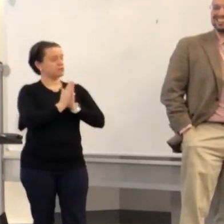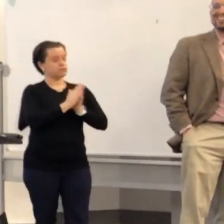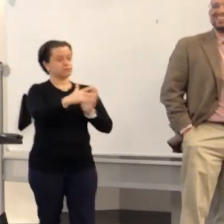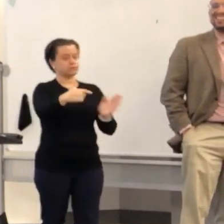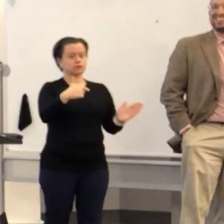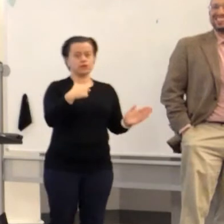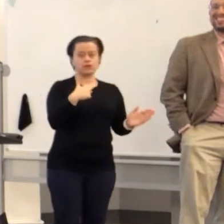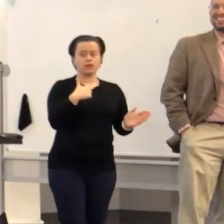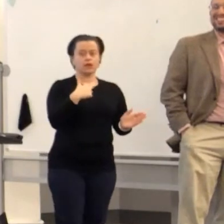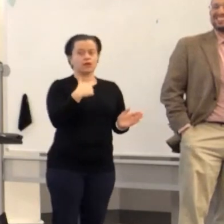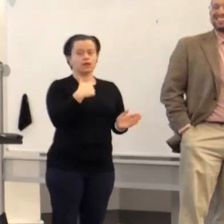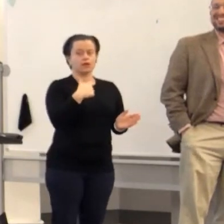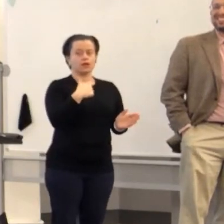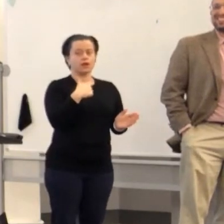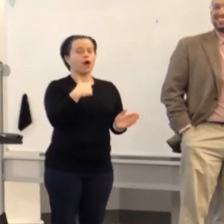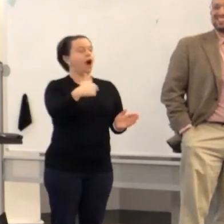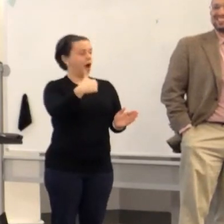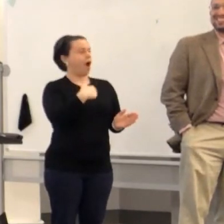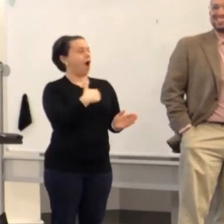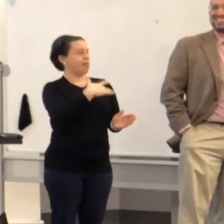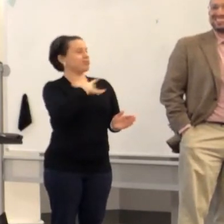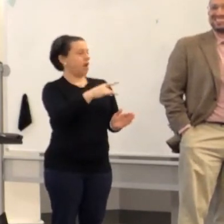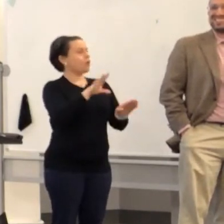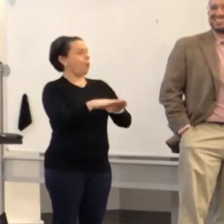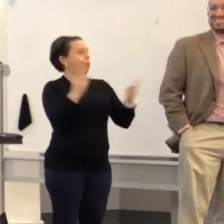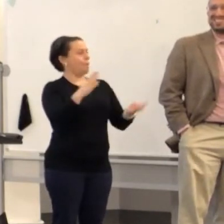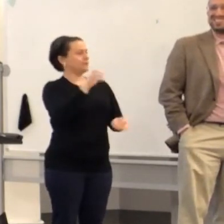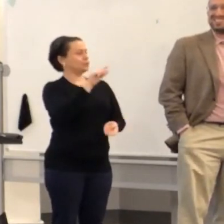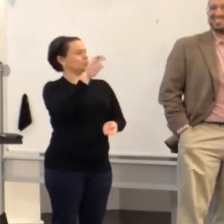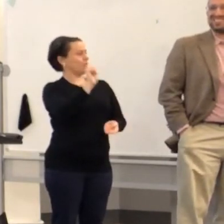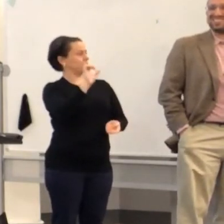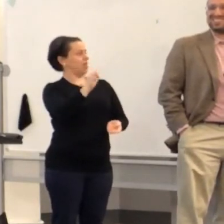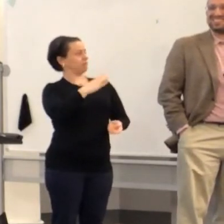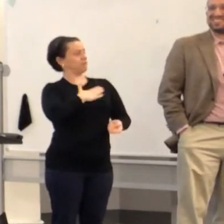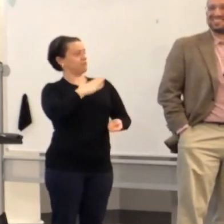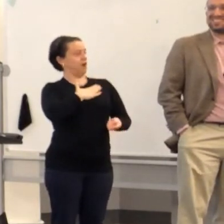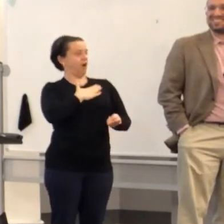(mumbles) and to answer your question